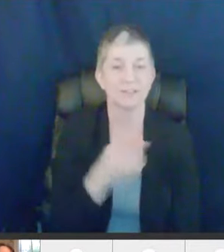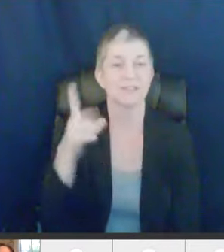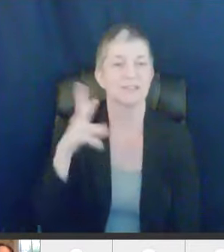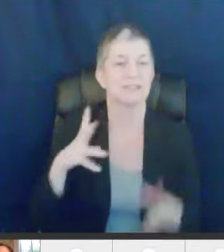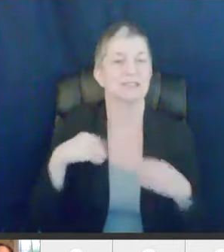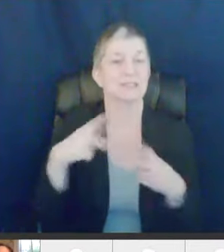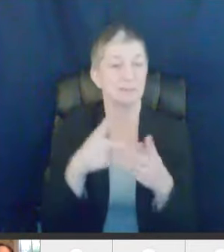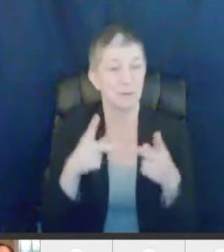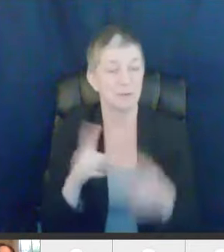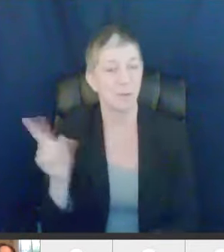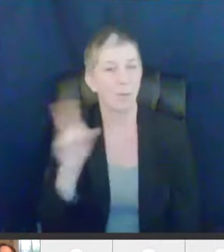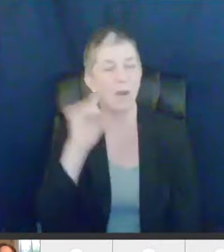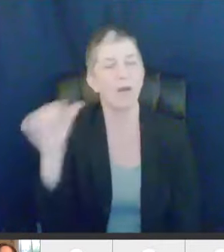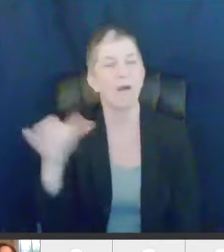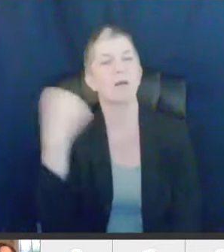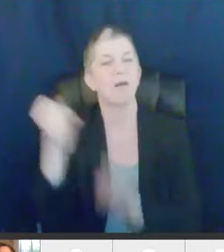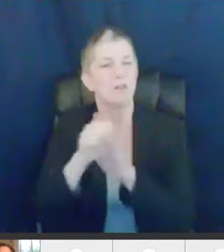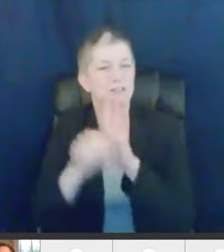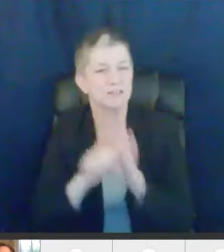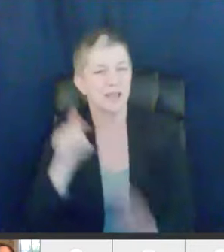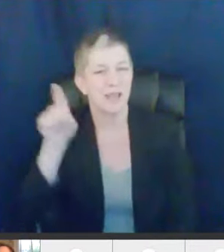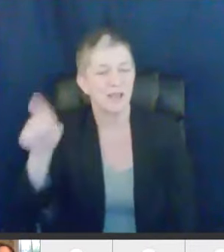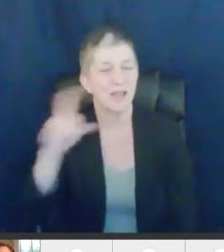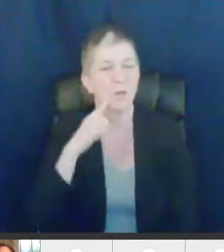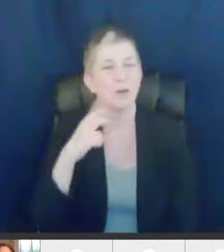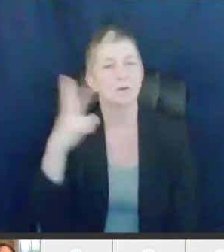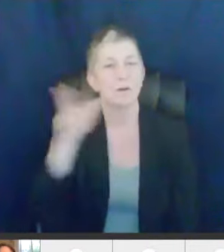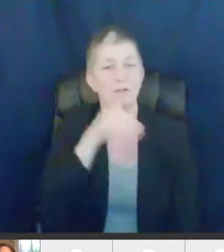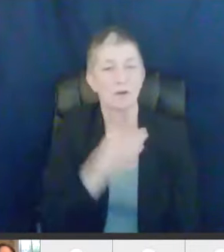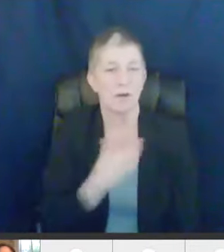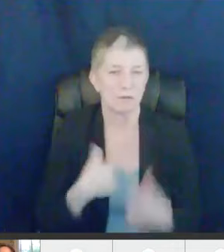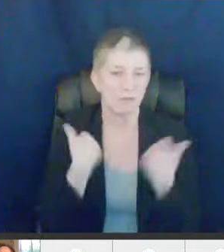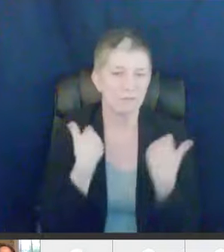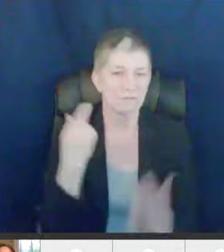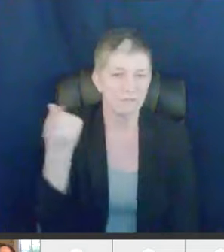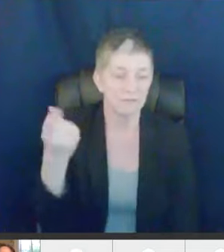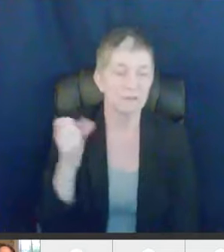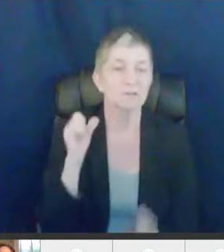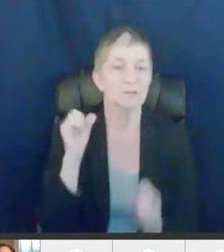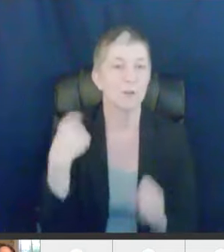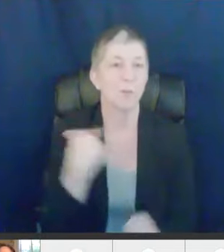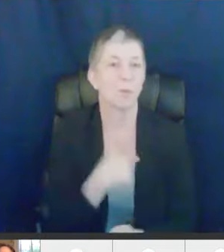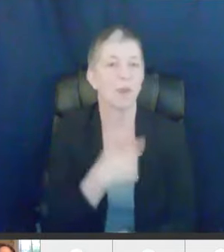state where two of her daughters reside so we absolutely wish her the best and